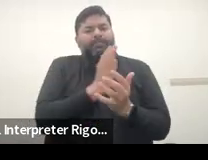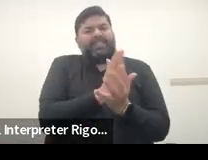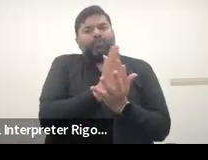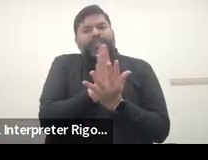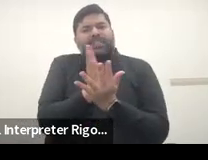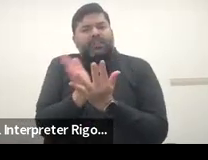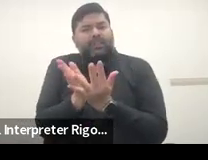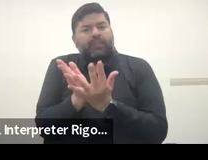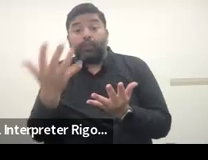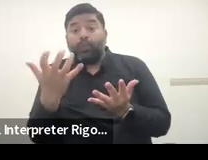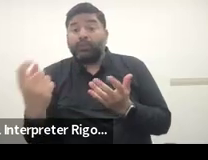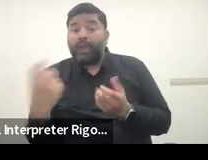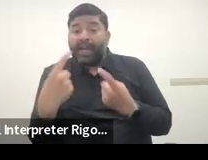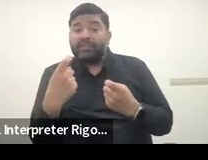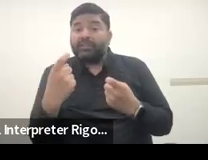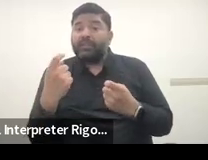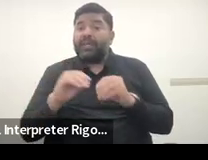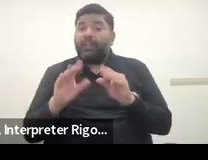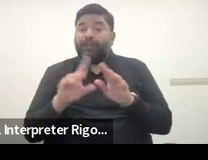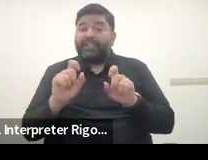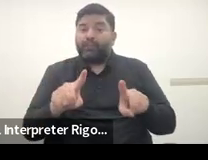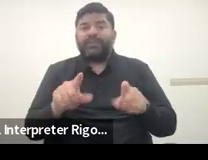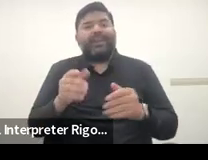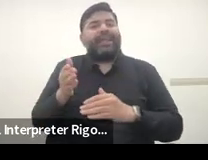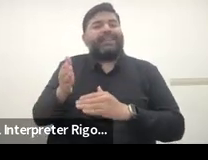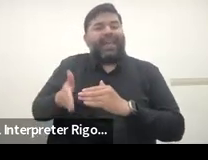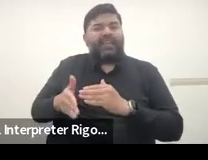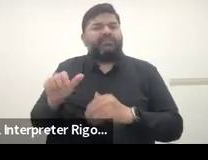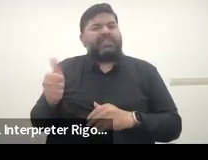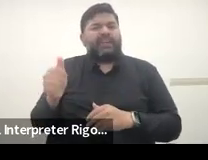and then there's also 15 minutes at the end for discussion. Please interrupt me though if you have